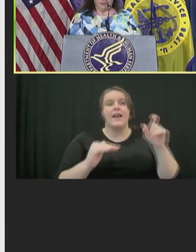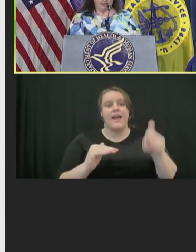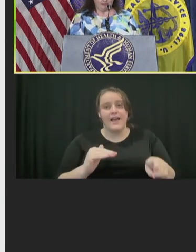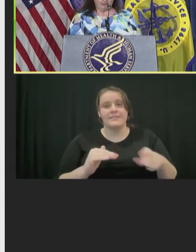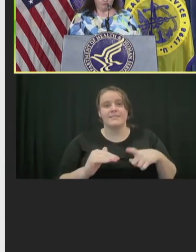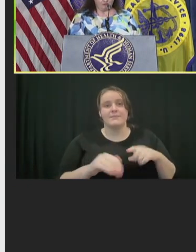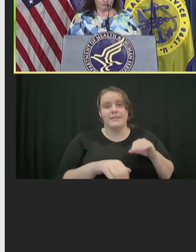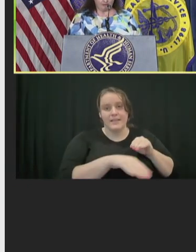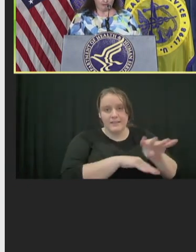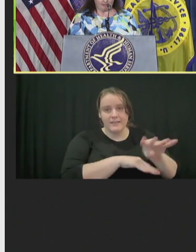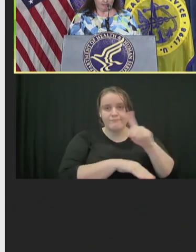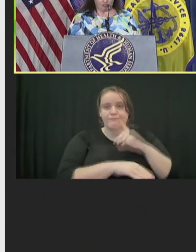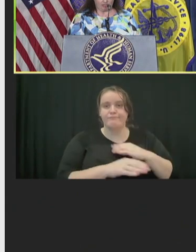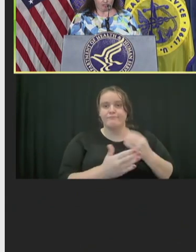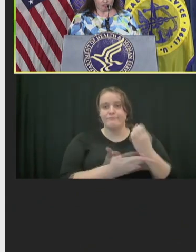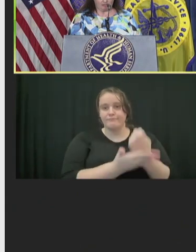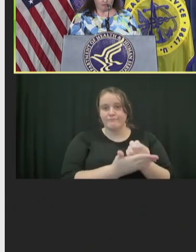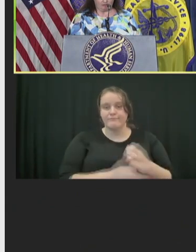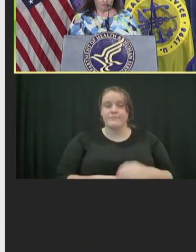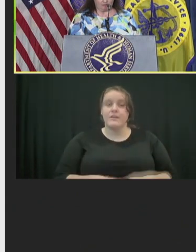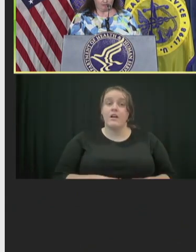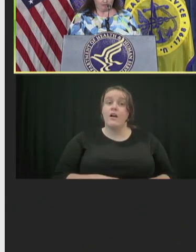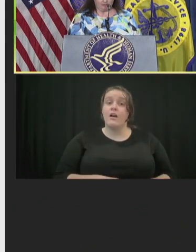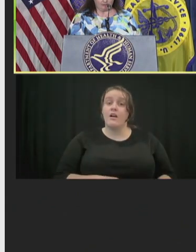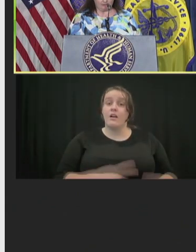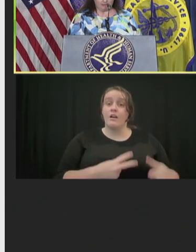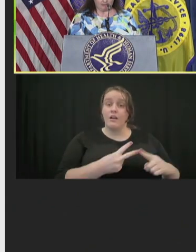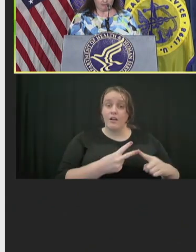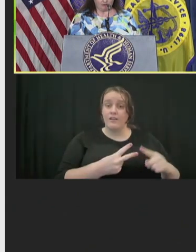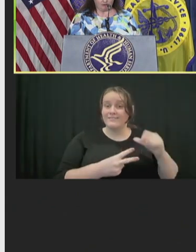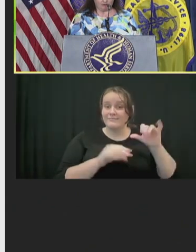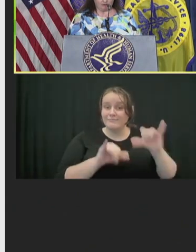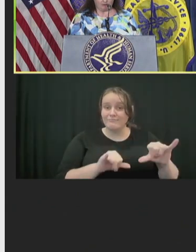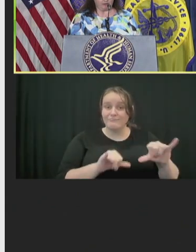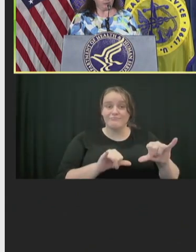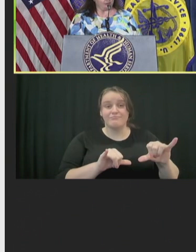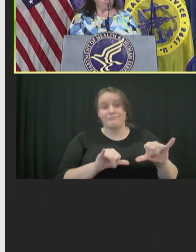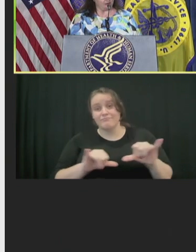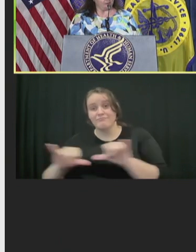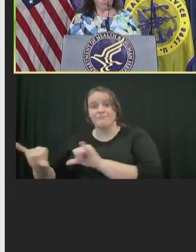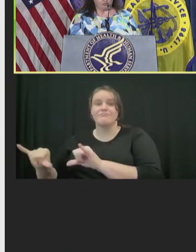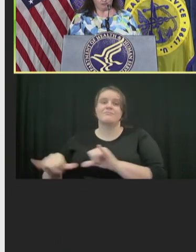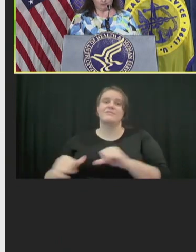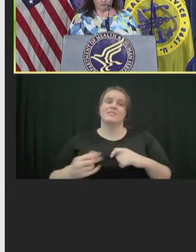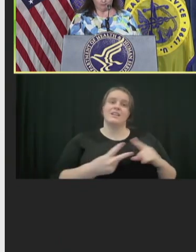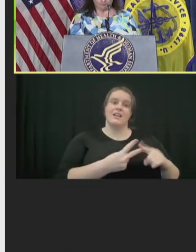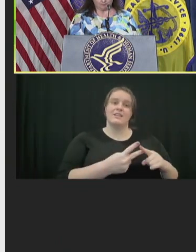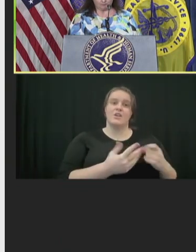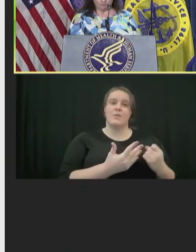And the other thing that hasn't changed in all of those years is our priority populations. So,